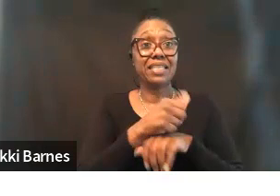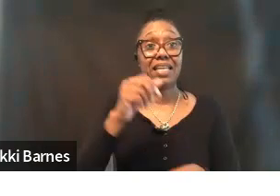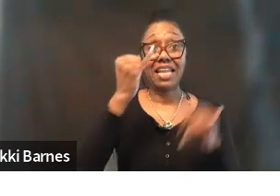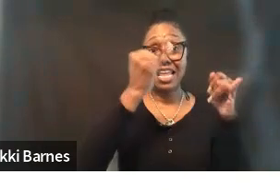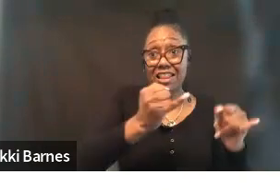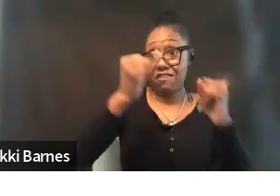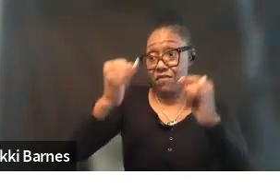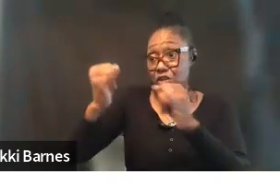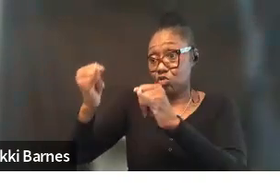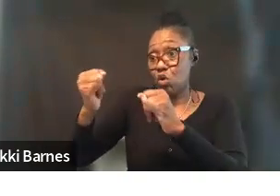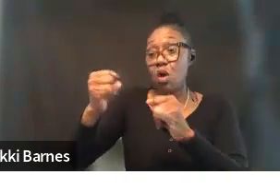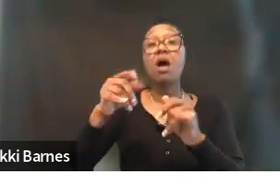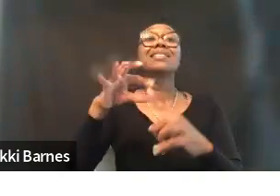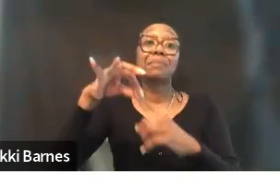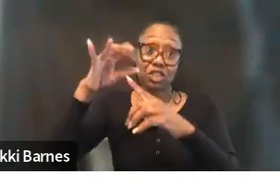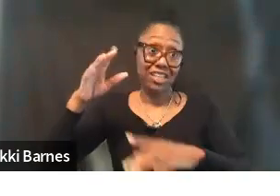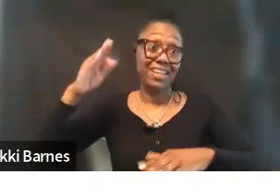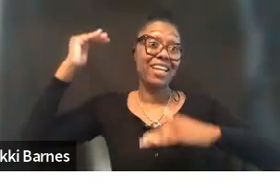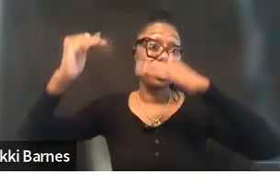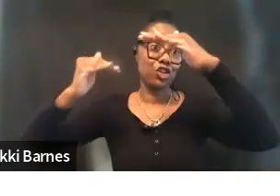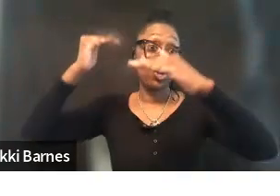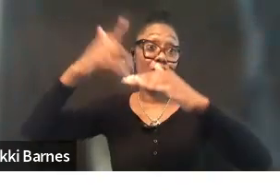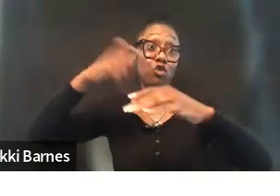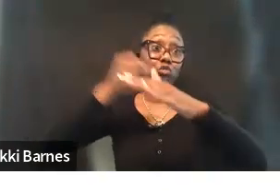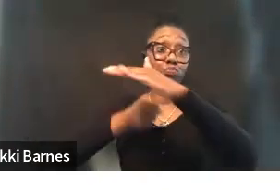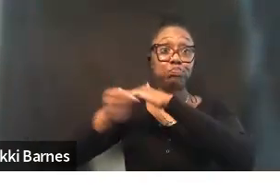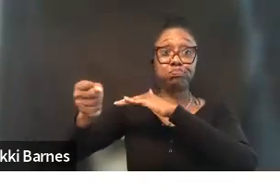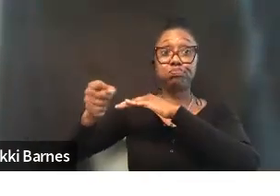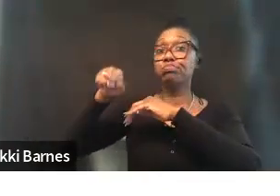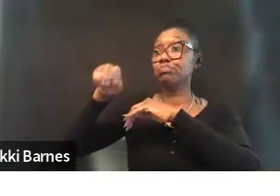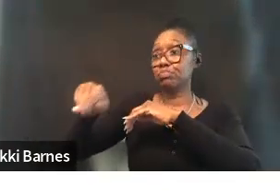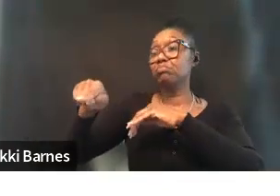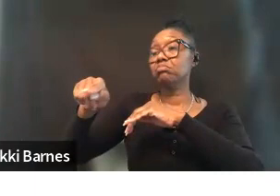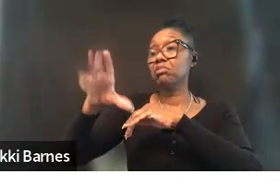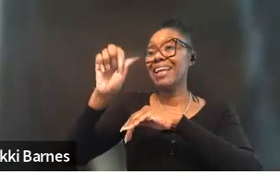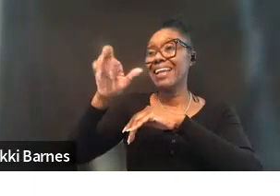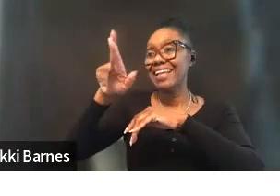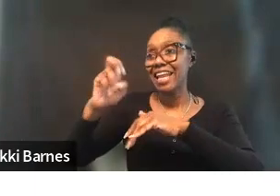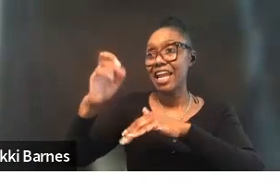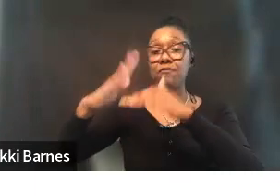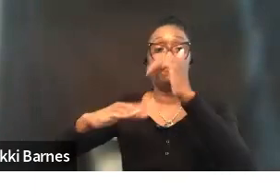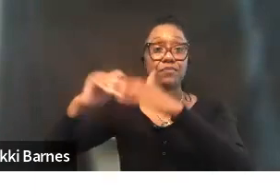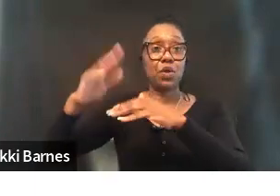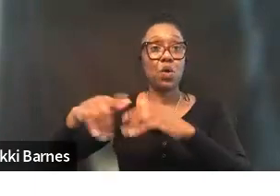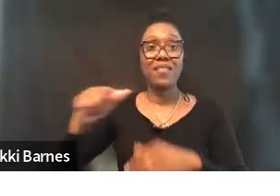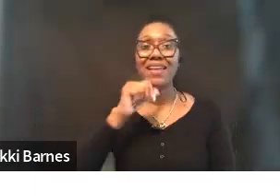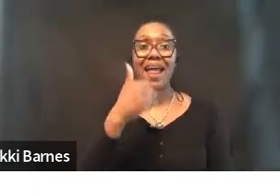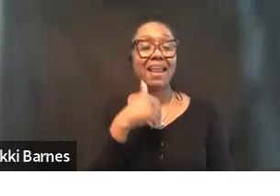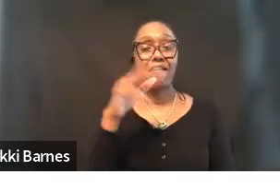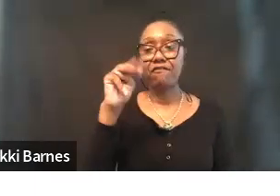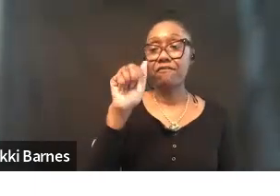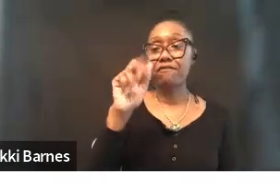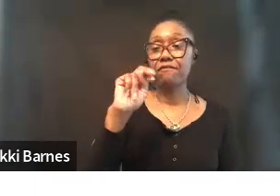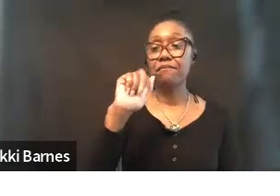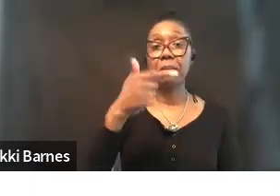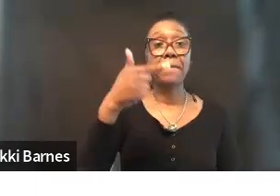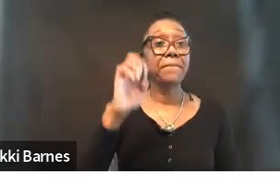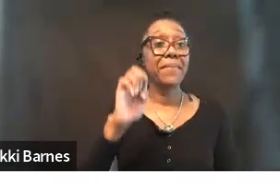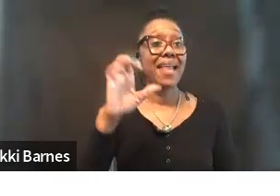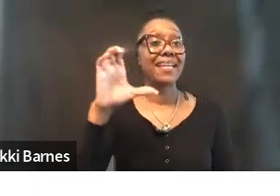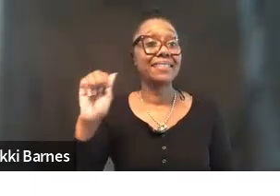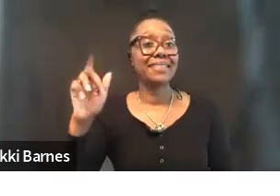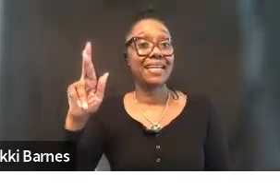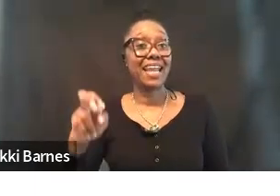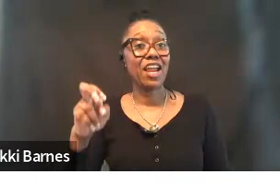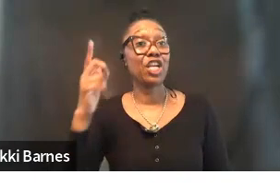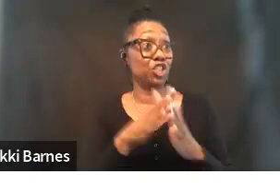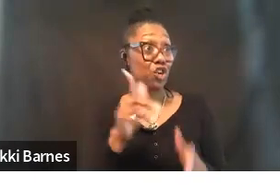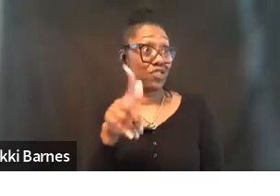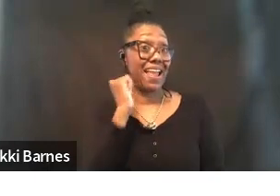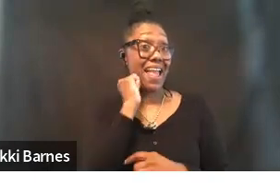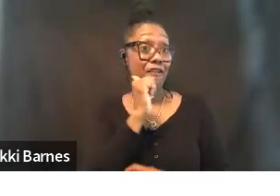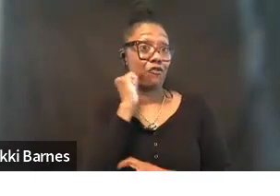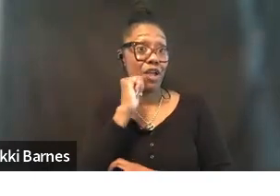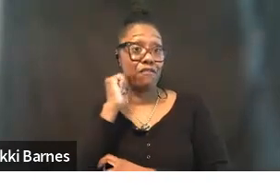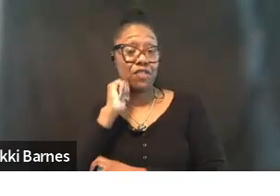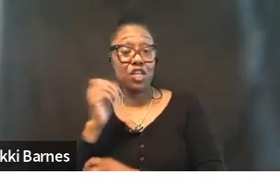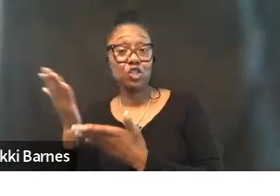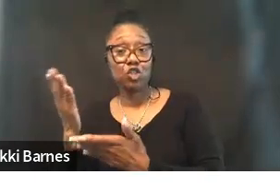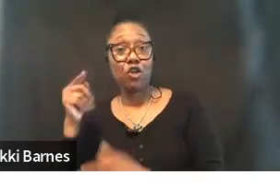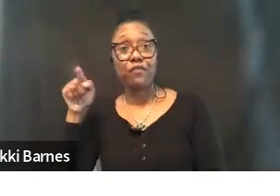Individuals who especially adults in intermediate care facilities are not in managed care because in general for their day to day services the intermediate care facility provides that via.